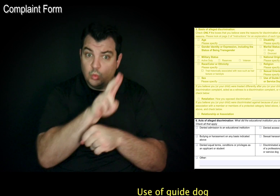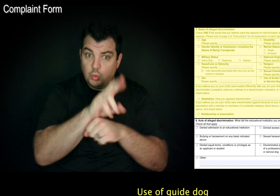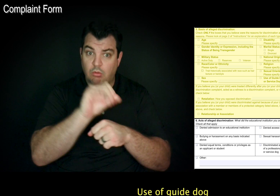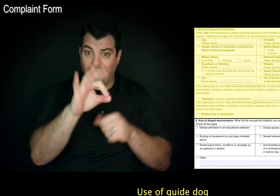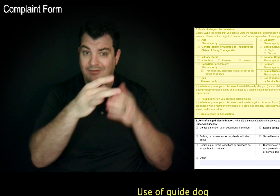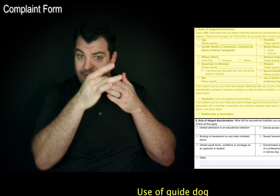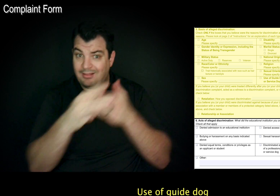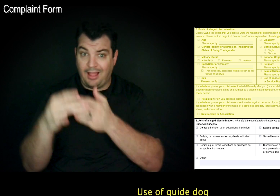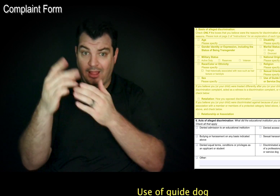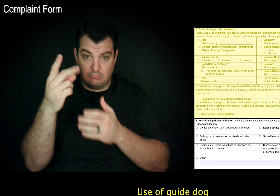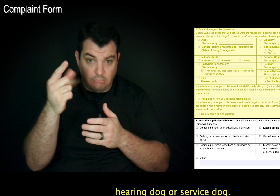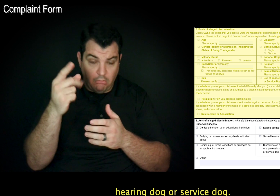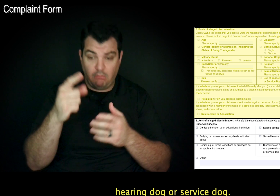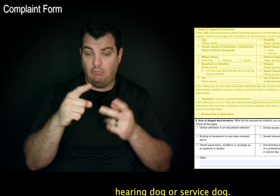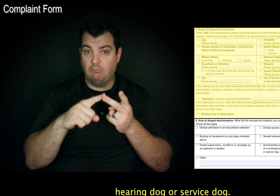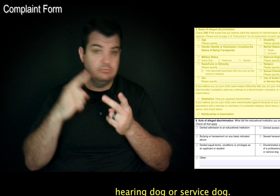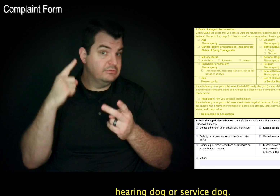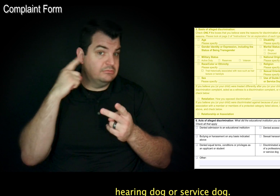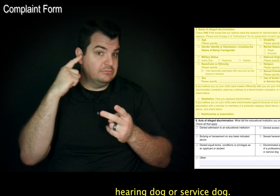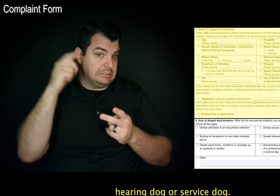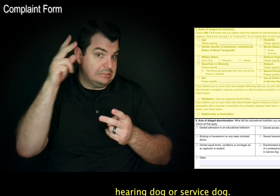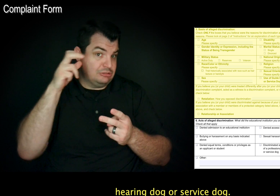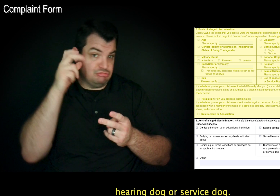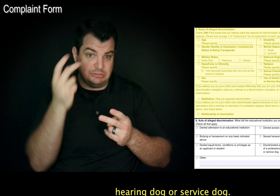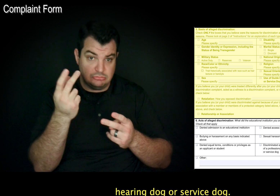Use of guide dog hearing dog or service dog.